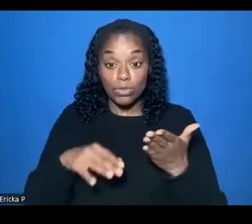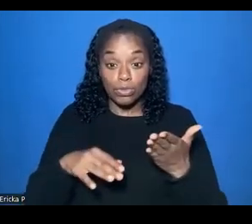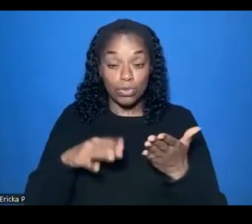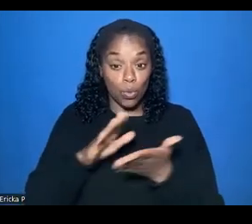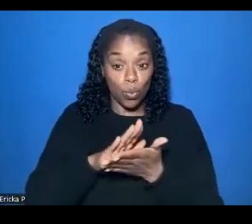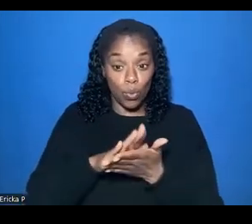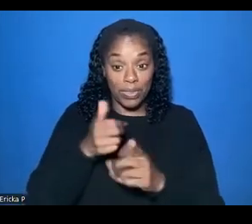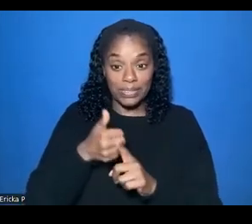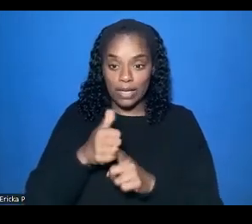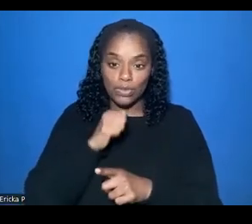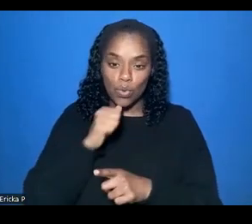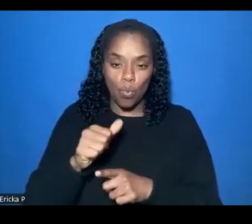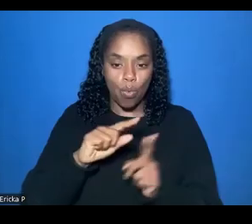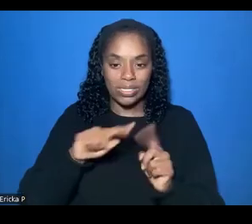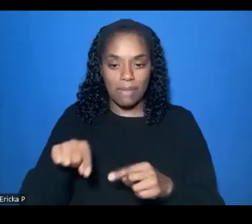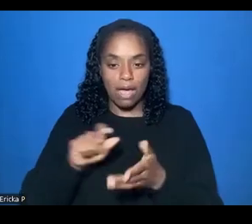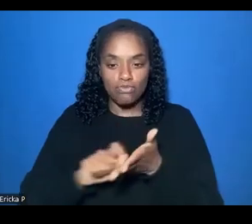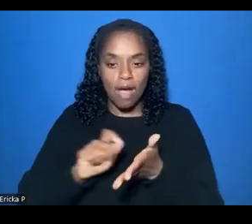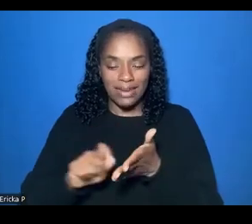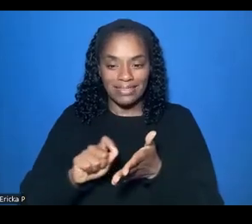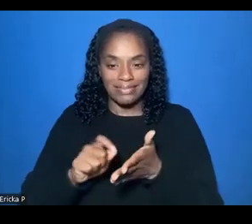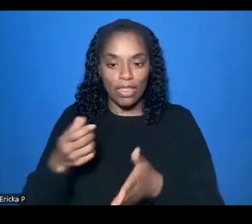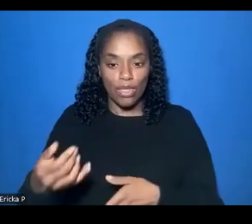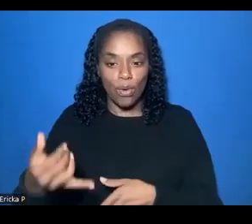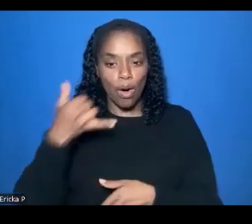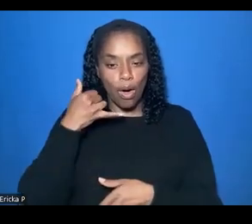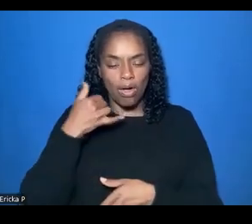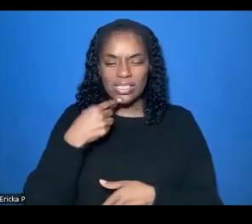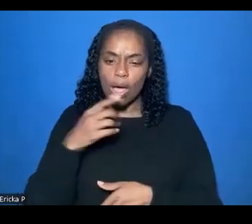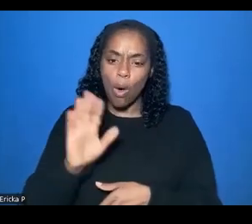They will call the parent and they tell them we do not provide our service.